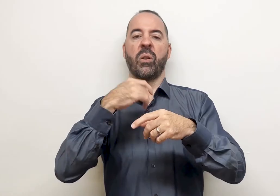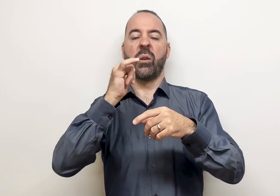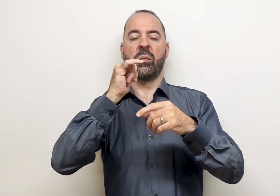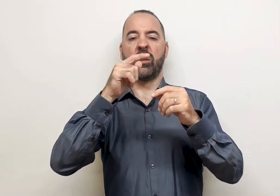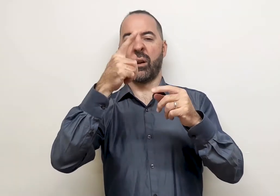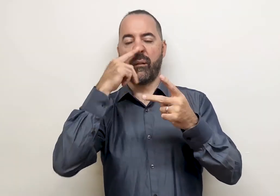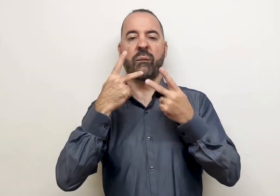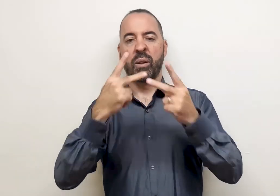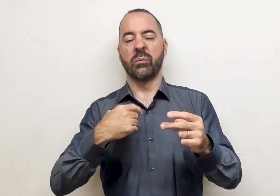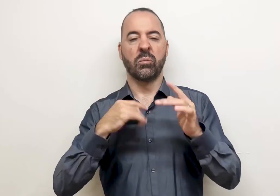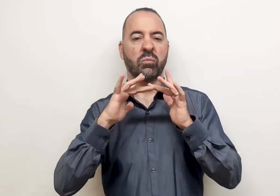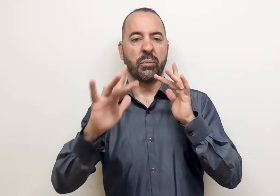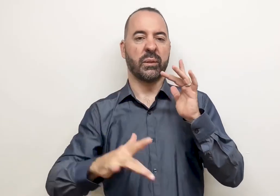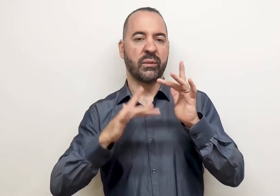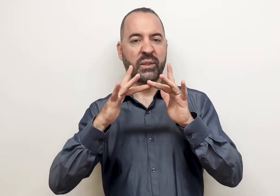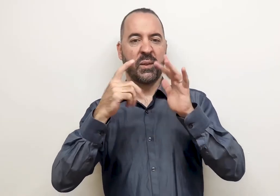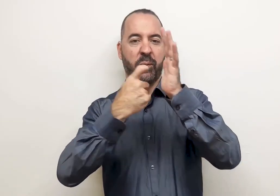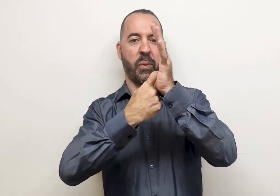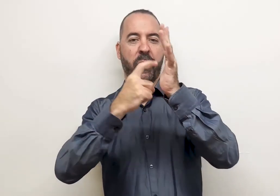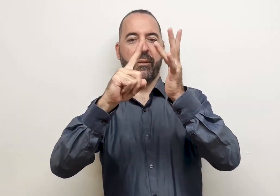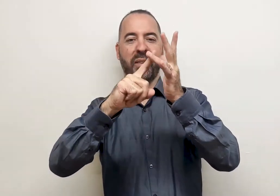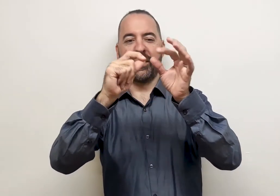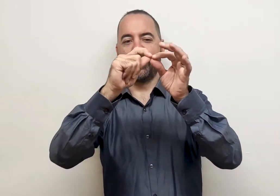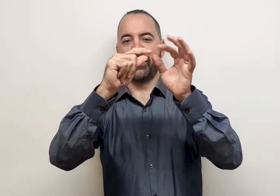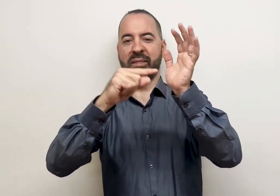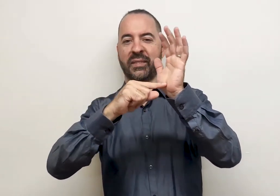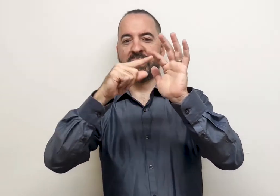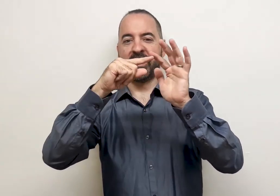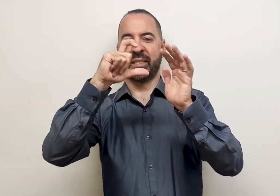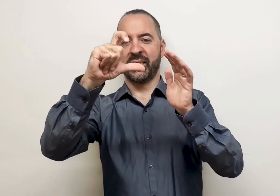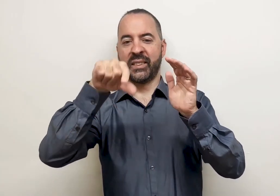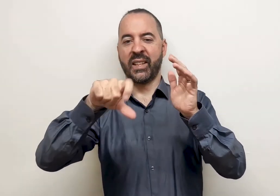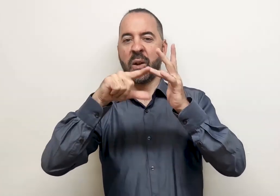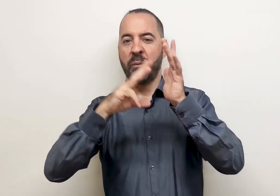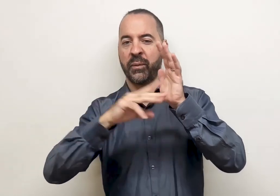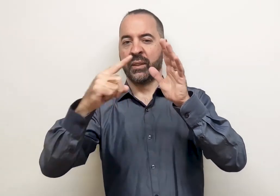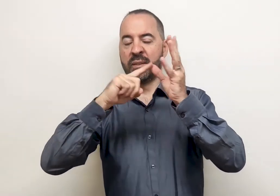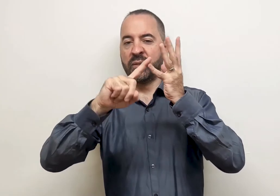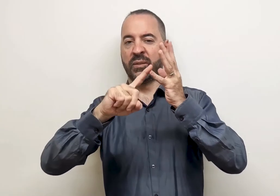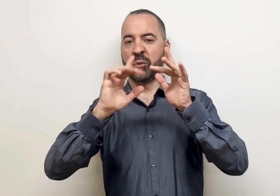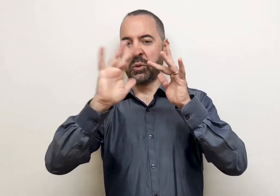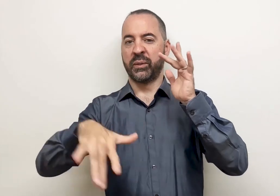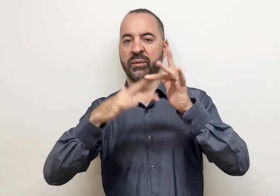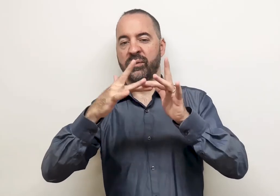You can visit my website, robtec.com.au